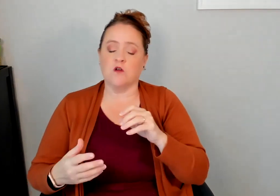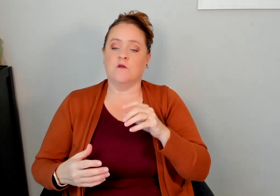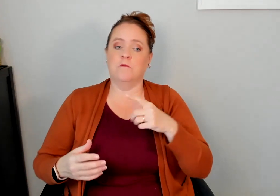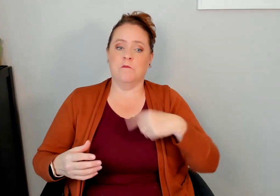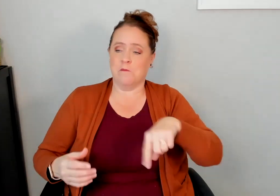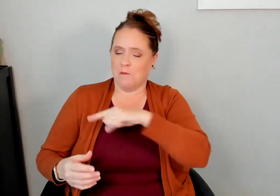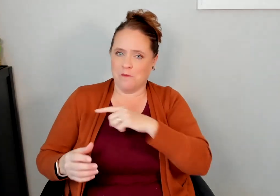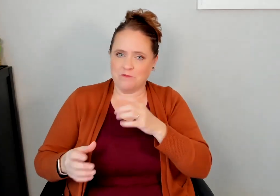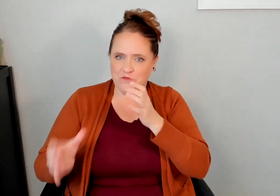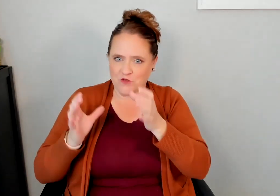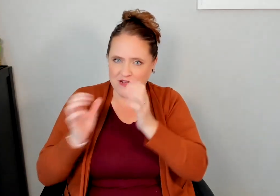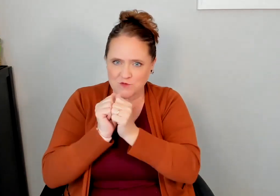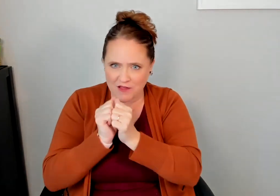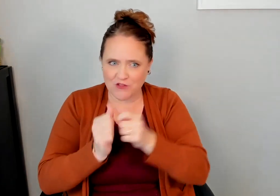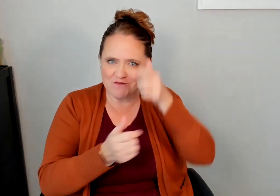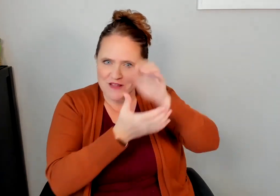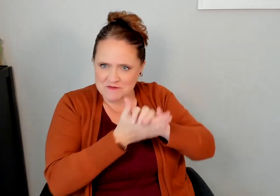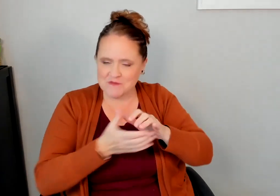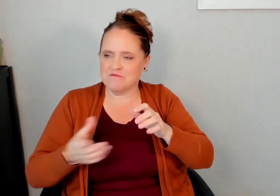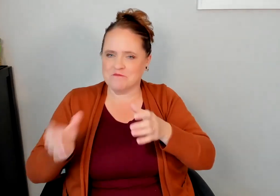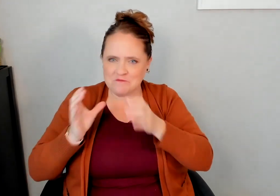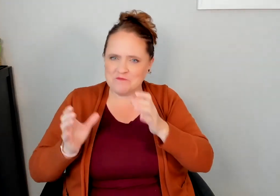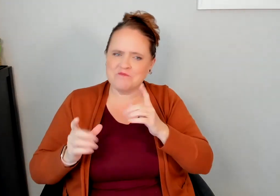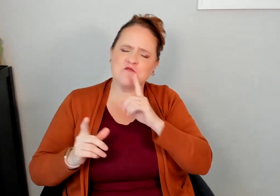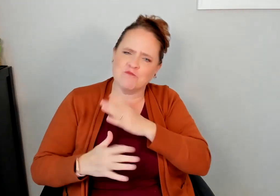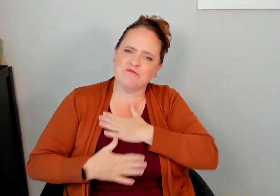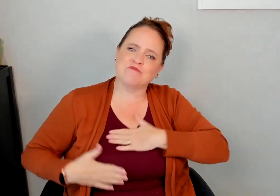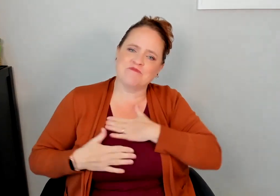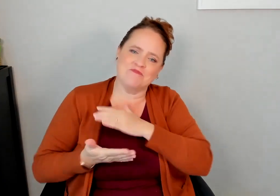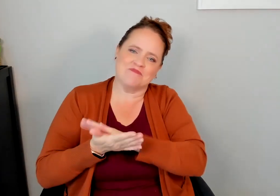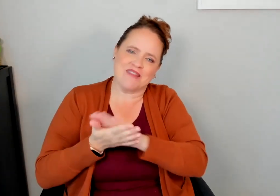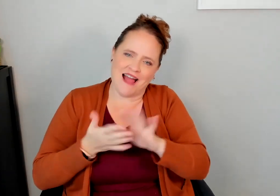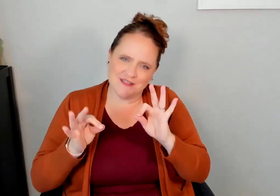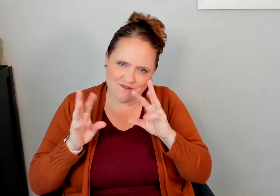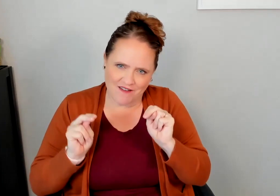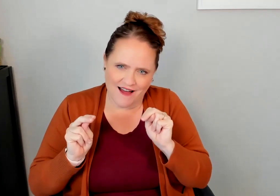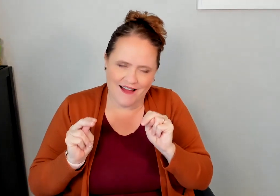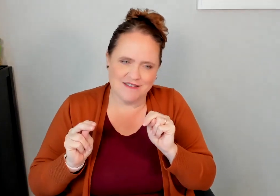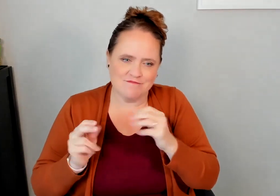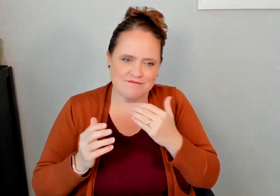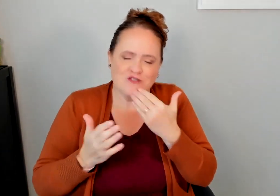20. so we enjoyed drinking together my husband and i enjoyed drinking with them as young adults it